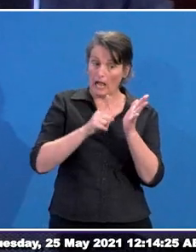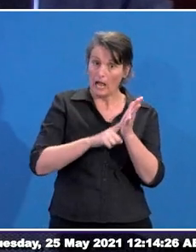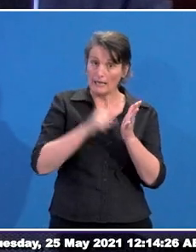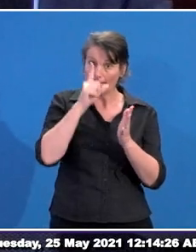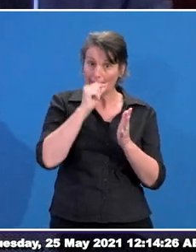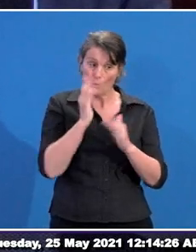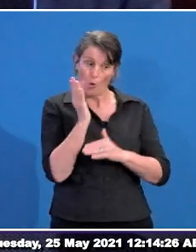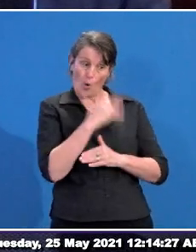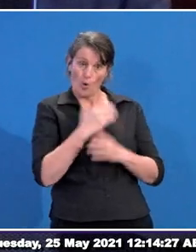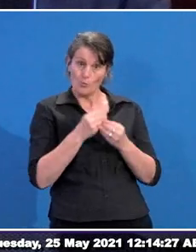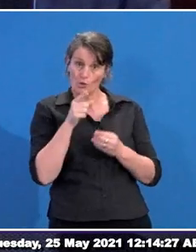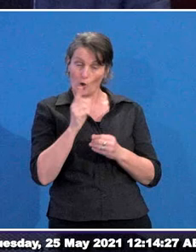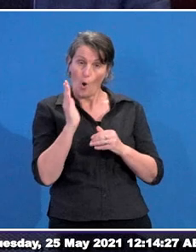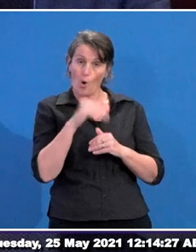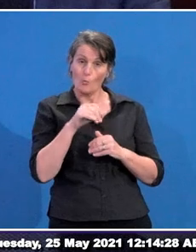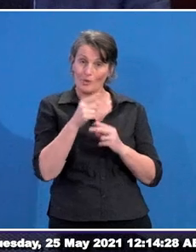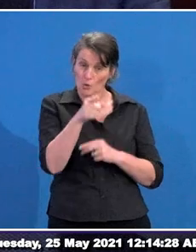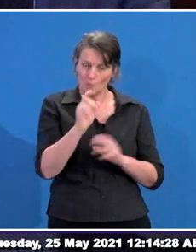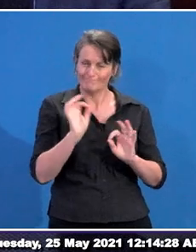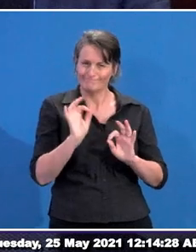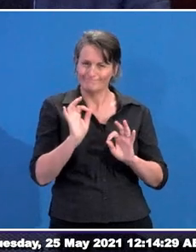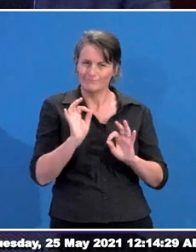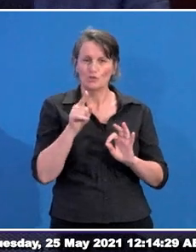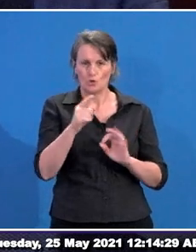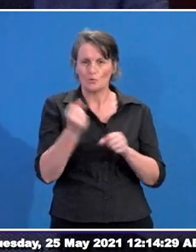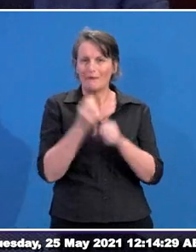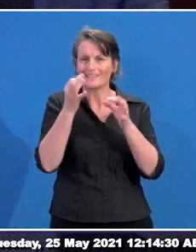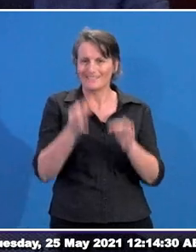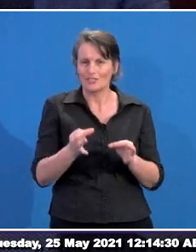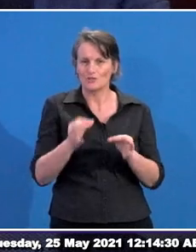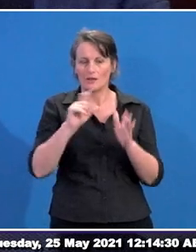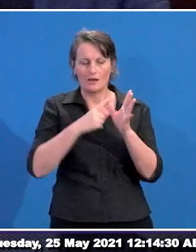So you made a decision that he would move into a residential